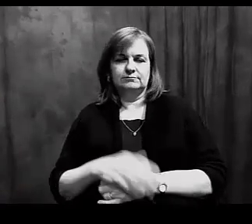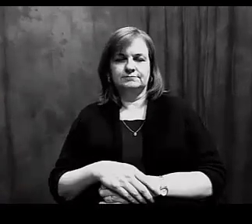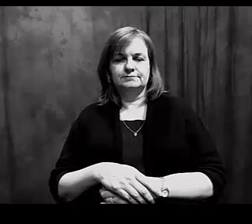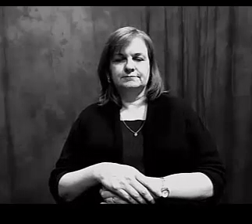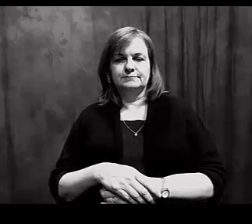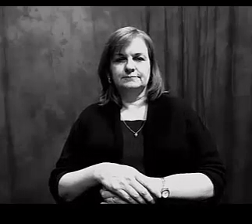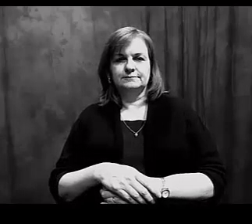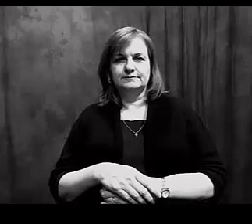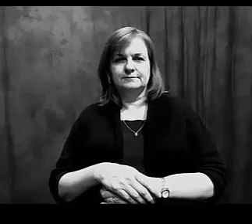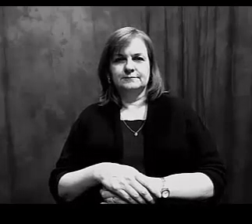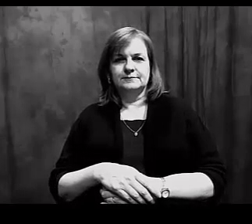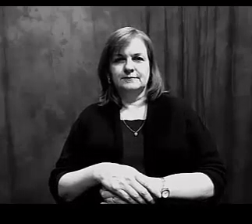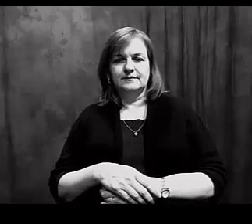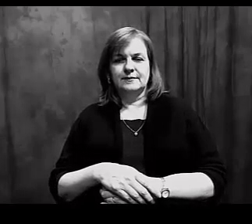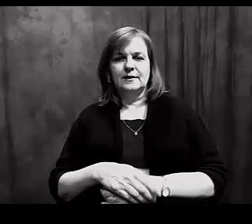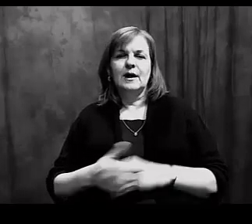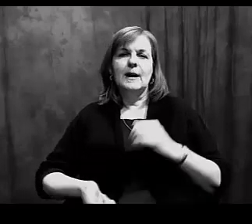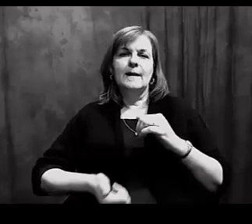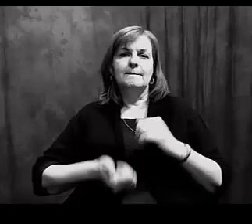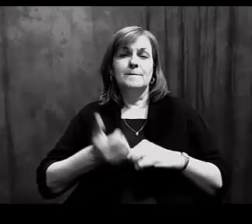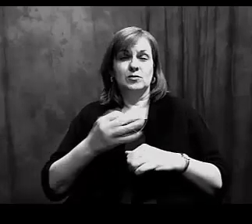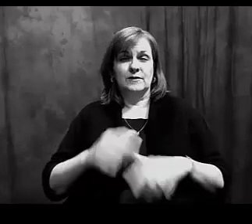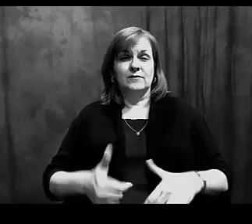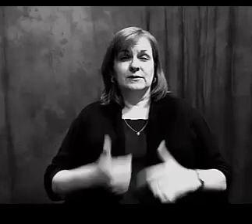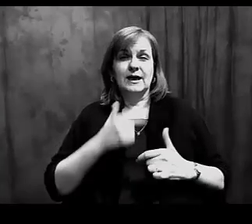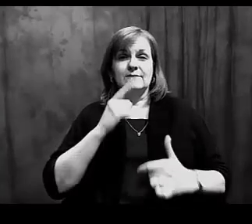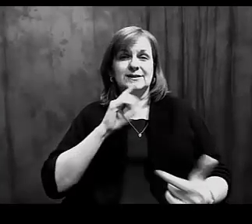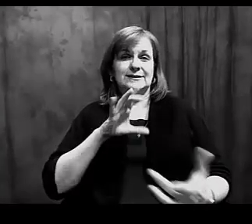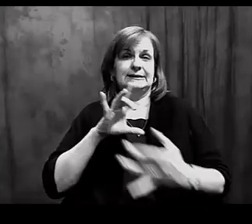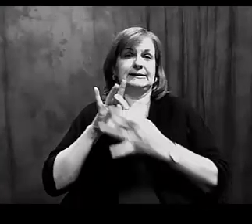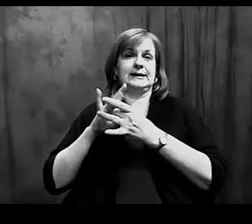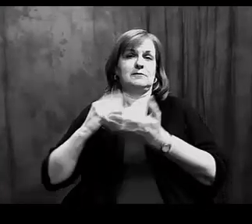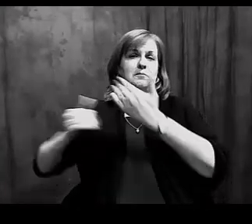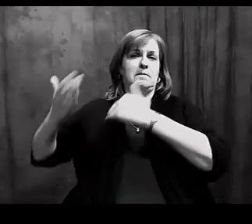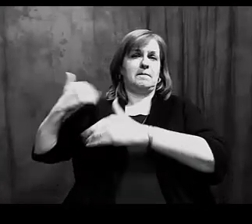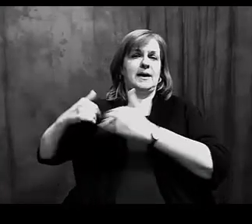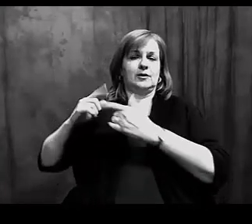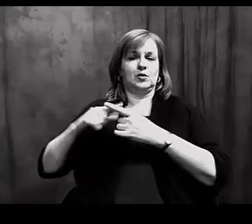we are gonna look at how we can link most of life back to a common ancestor we don't